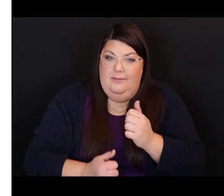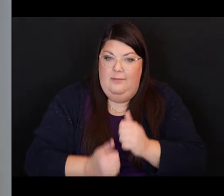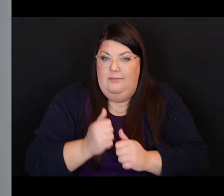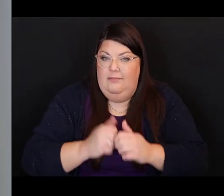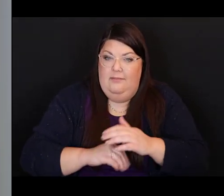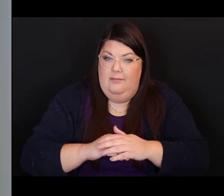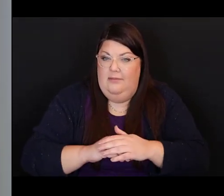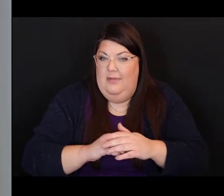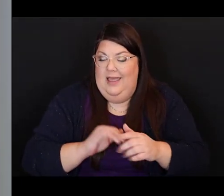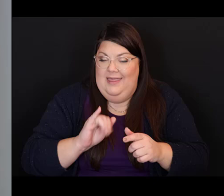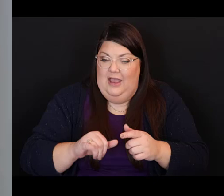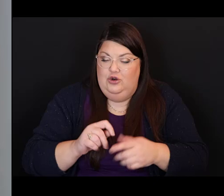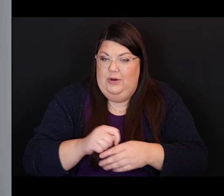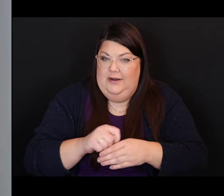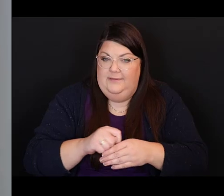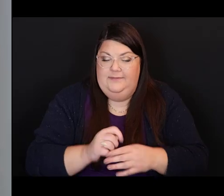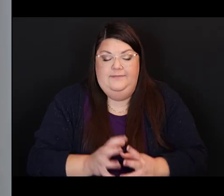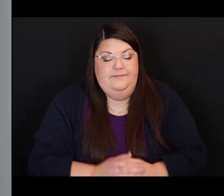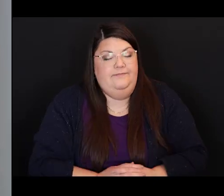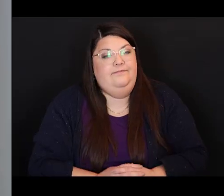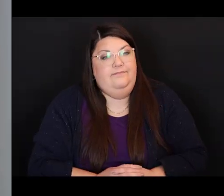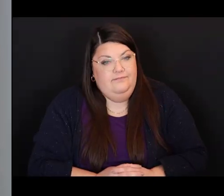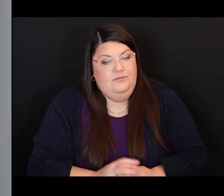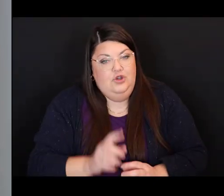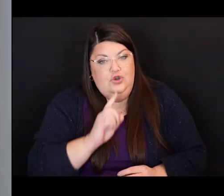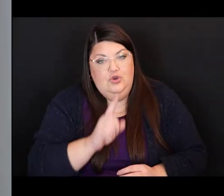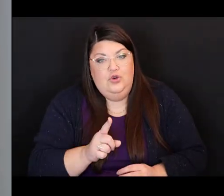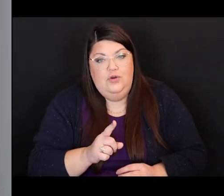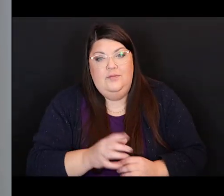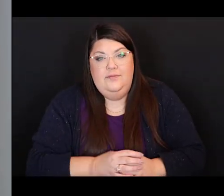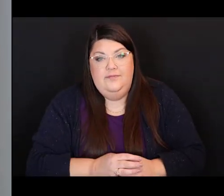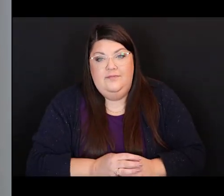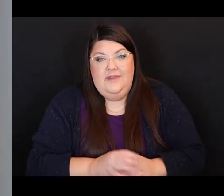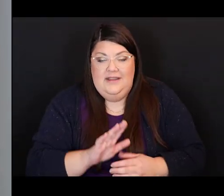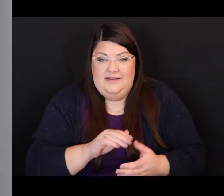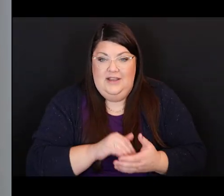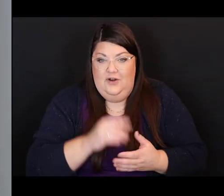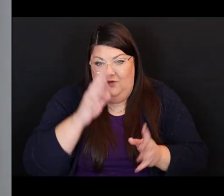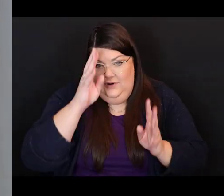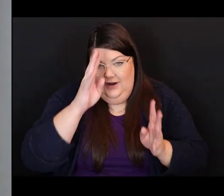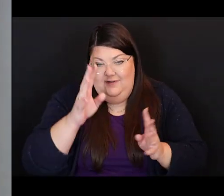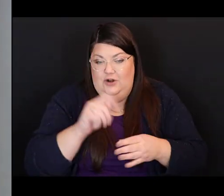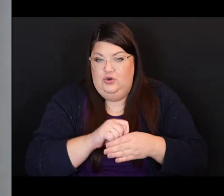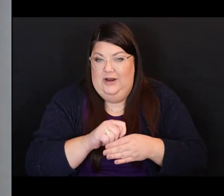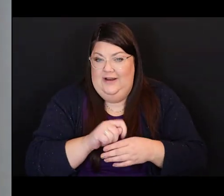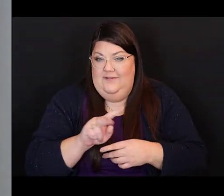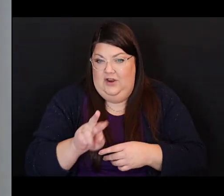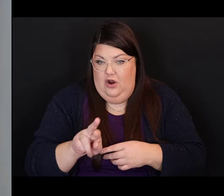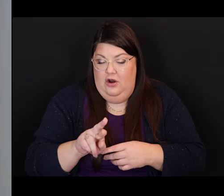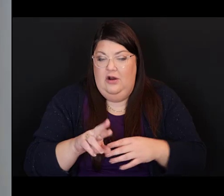[John] Yeah absolutely. So, you know we- the Center for Innovative Training and VR provides